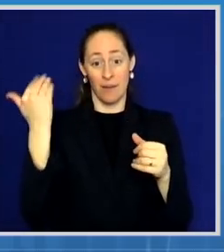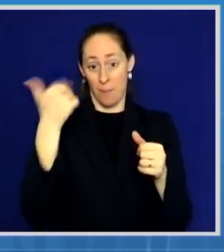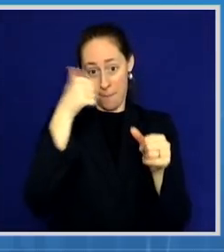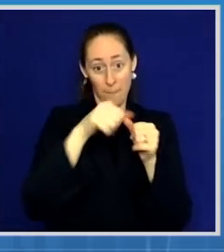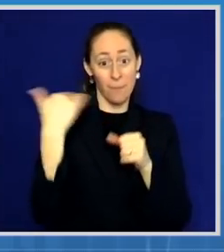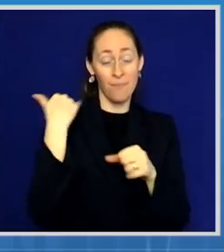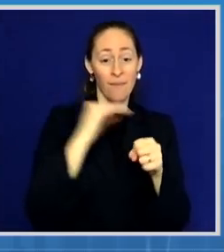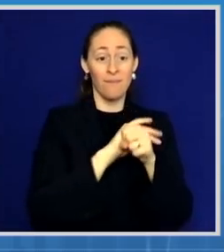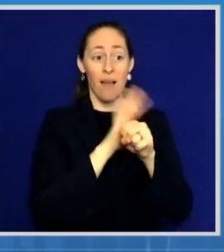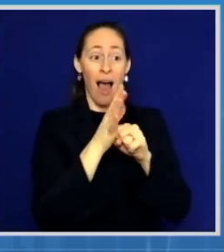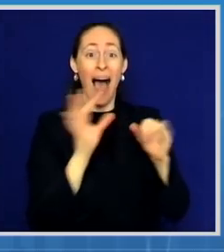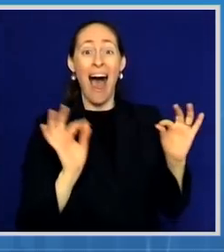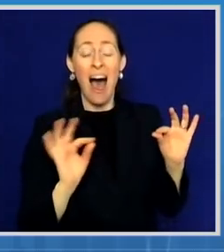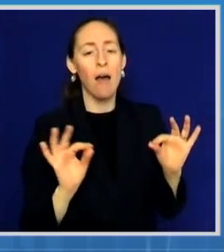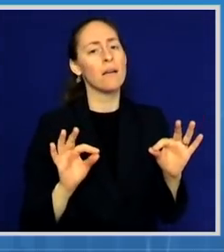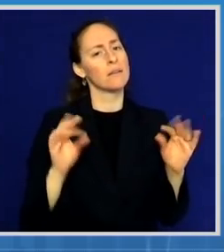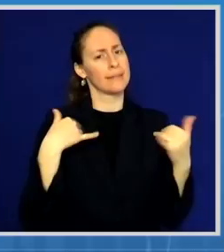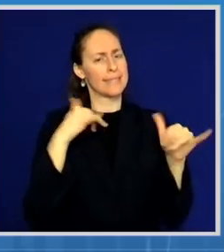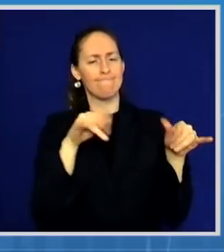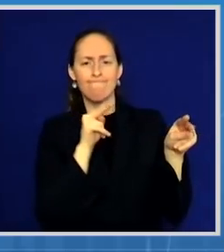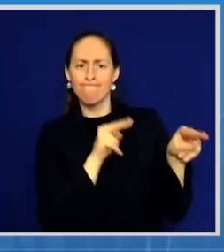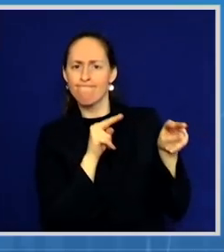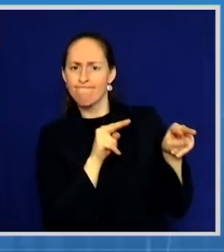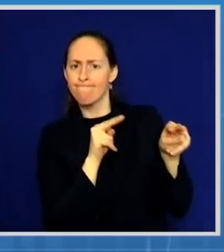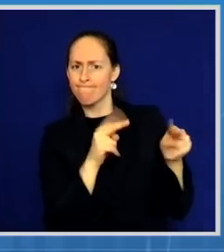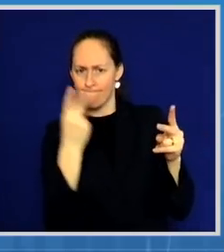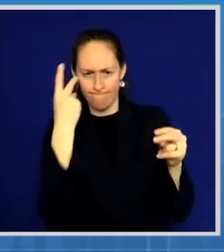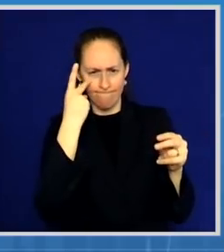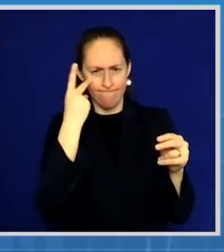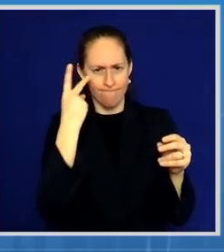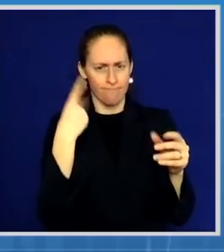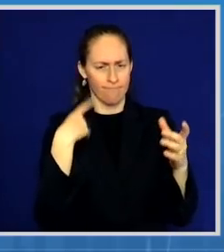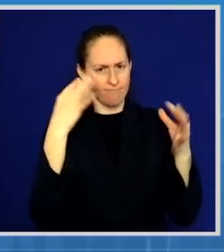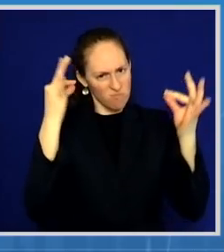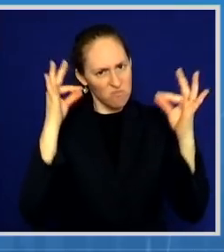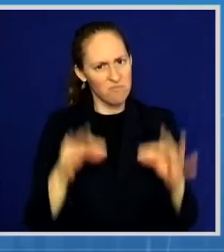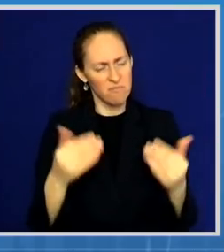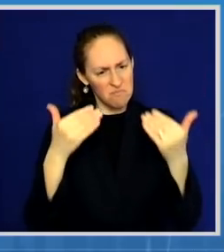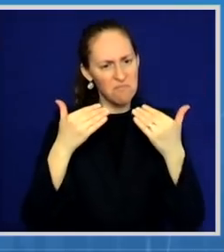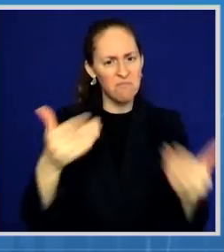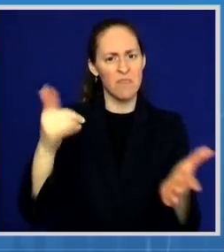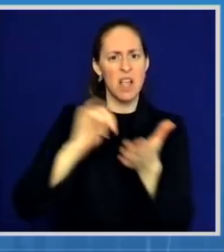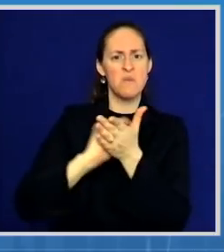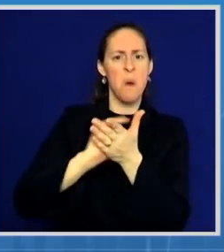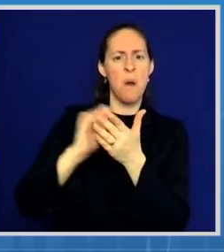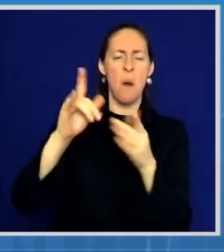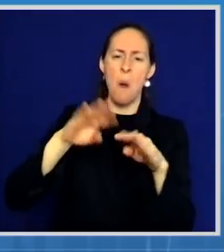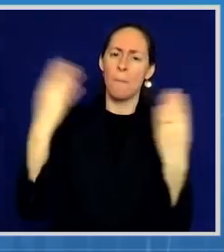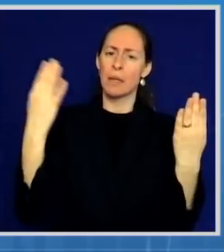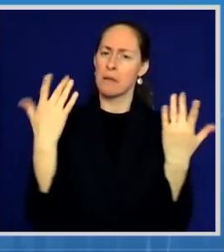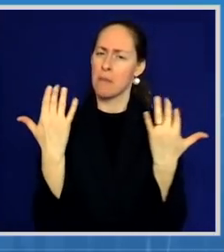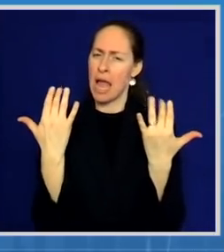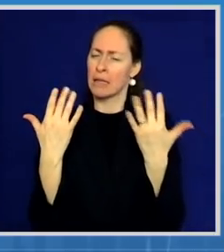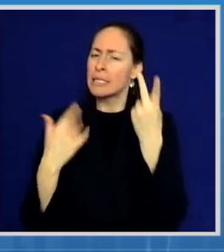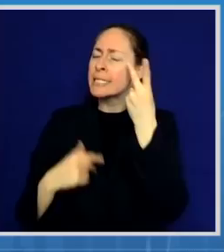and see how it goes before making further estimations of what happens in a couple of months. Mr. Zients: Good. Next question.